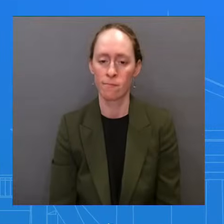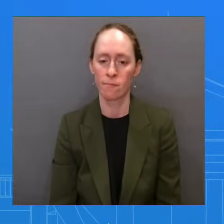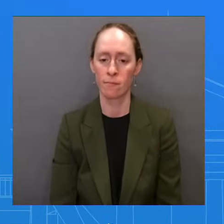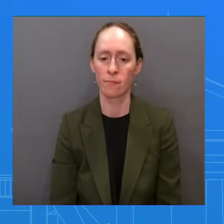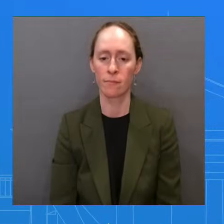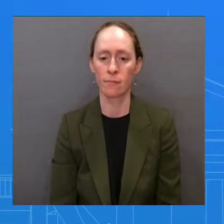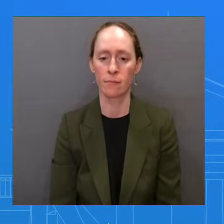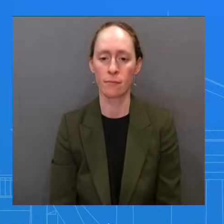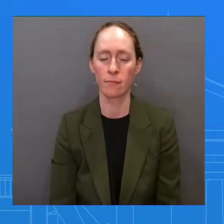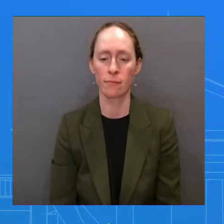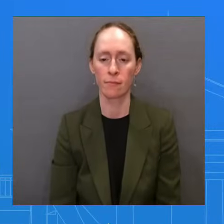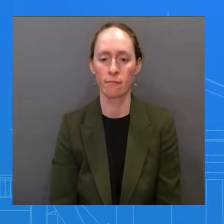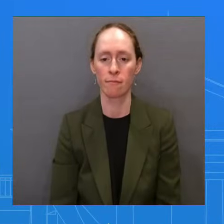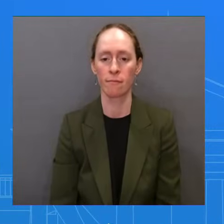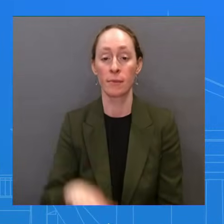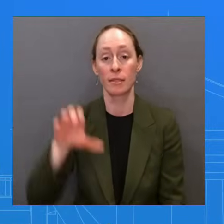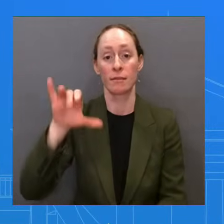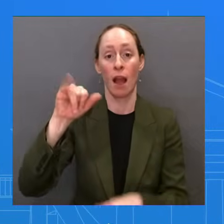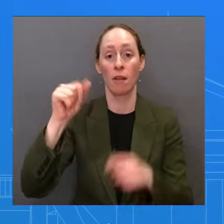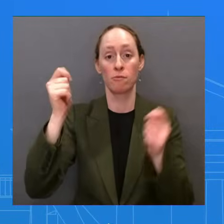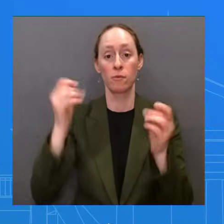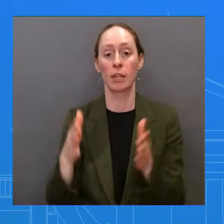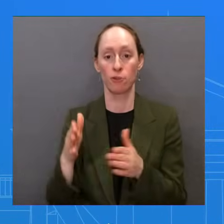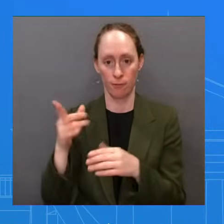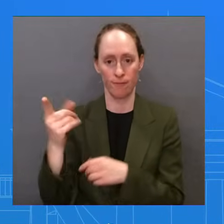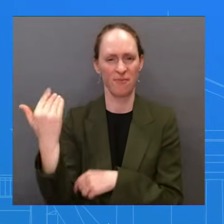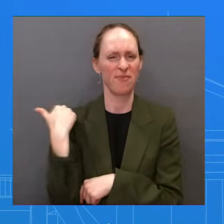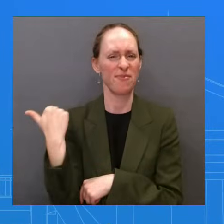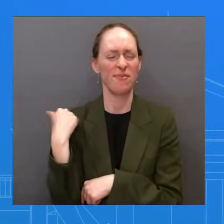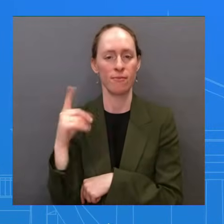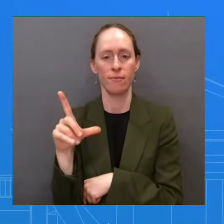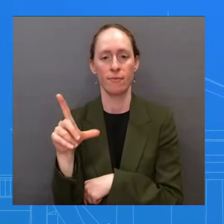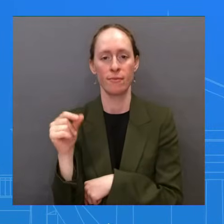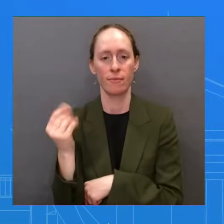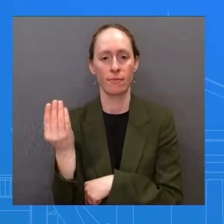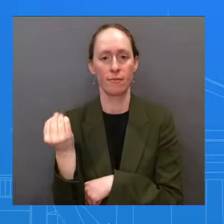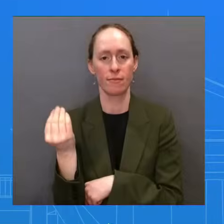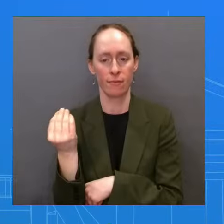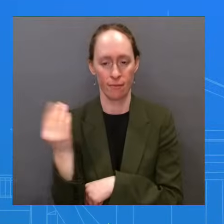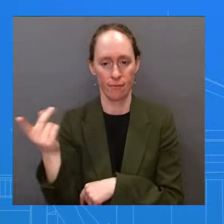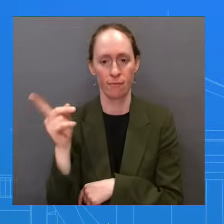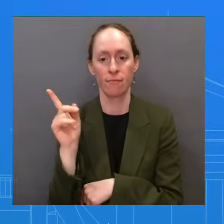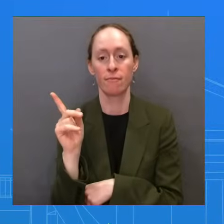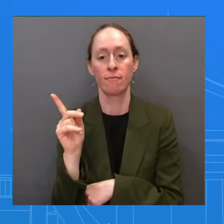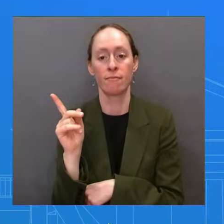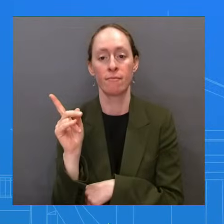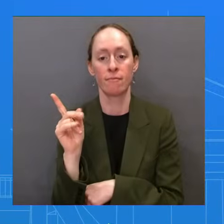This obviously was after Epstein had served time for a sex crime and was registered as a sex offender. Ms. Jean-Pierre: I'm just not going to comment on that from here.